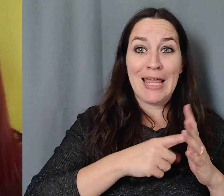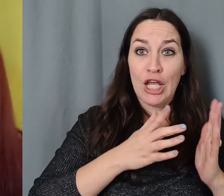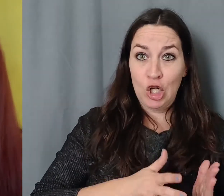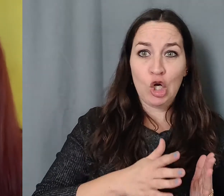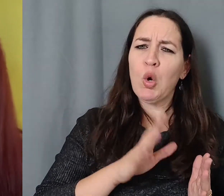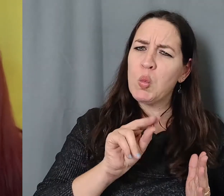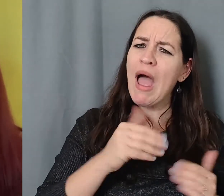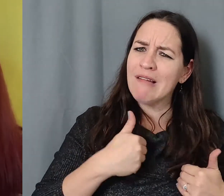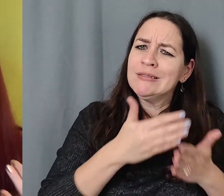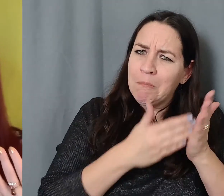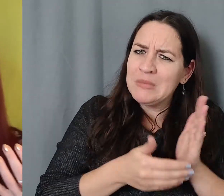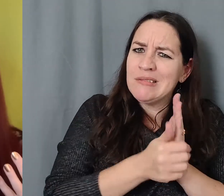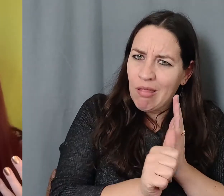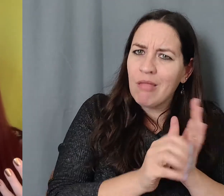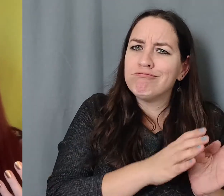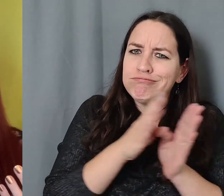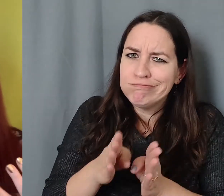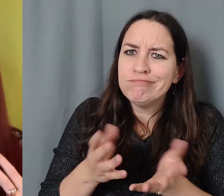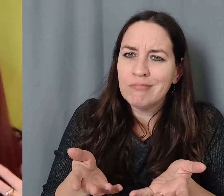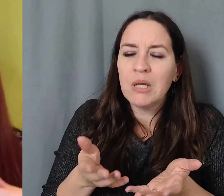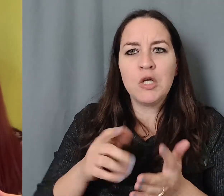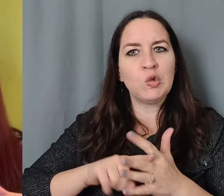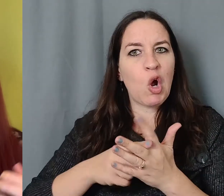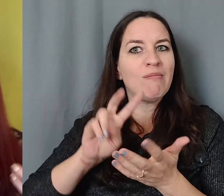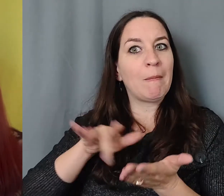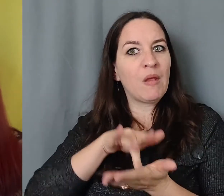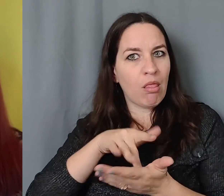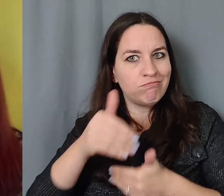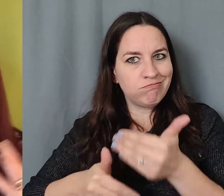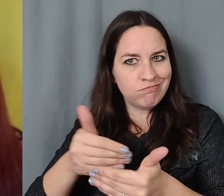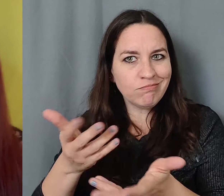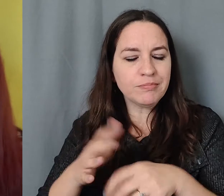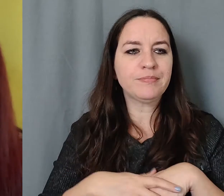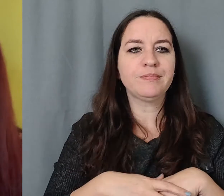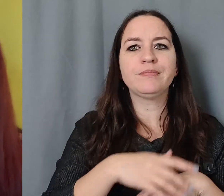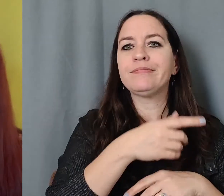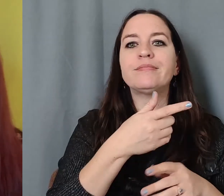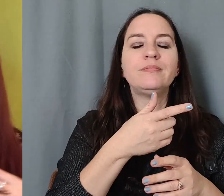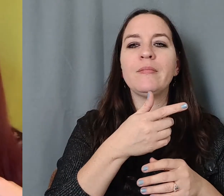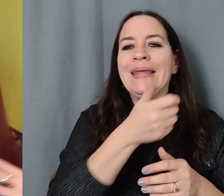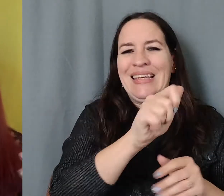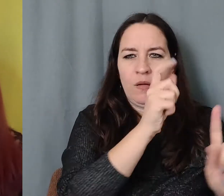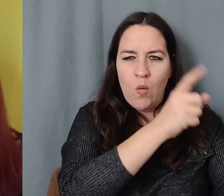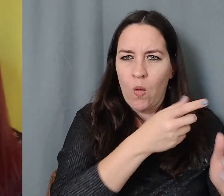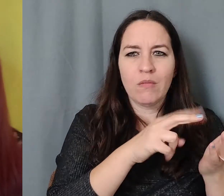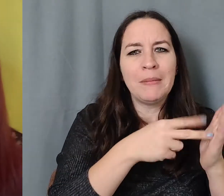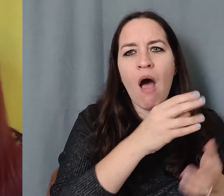Again, whether we're talking about a skill, a hobby, any anything that you're working on, inside, any of those kinds of things that